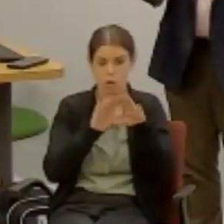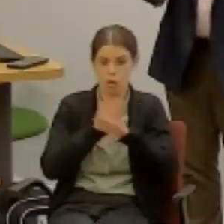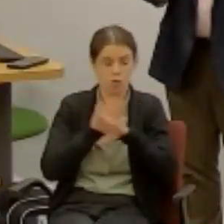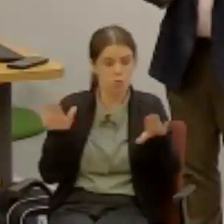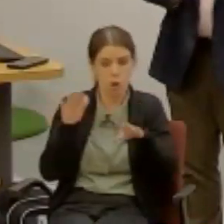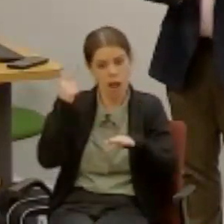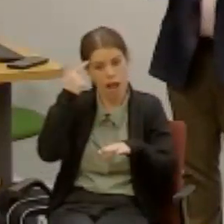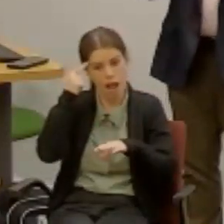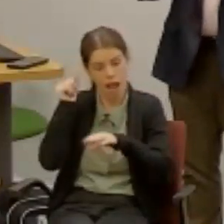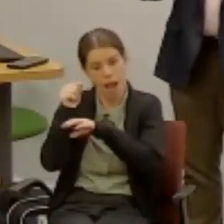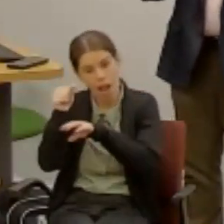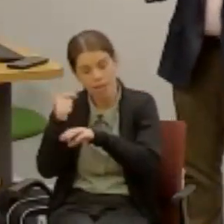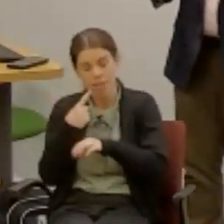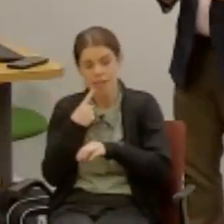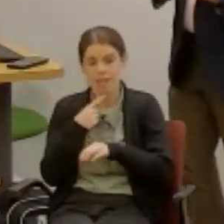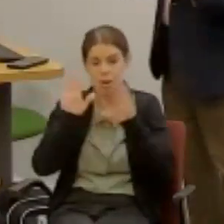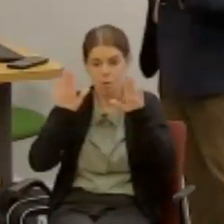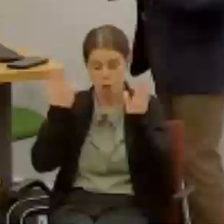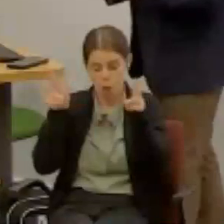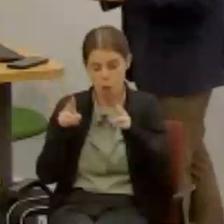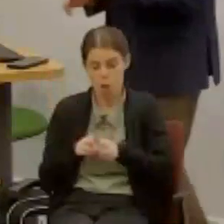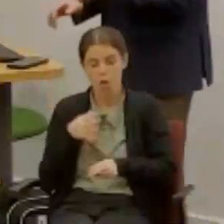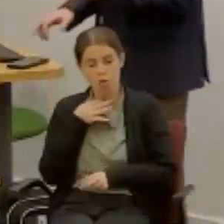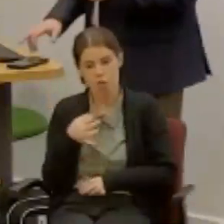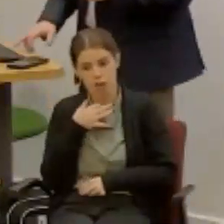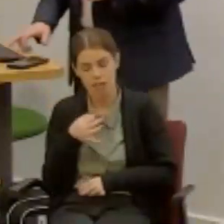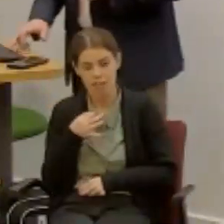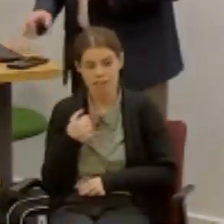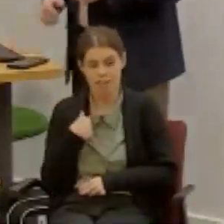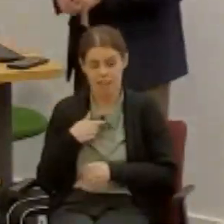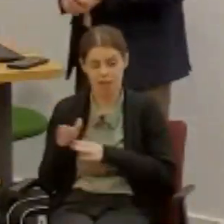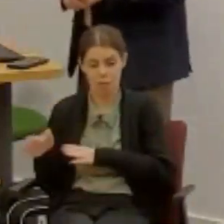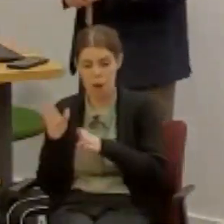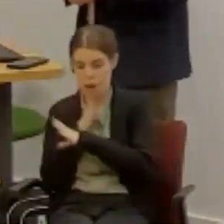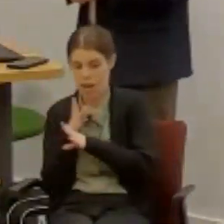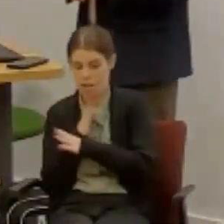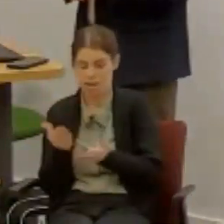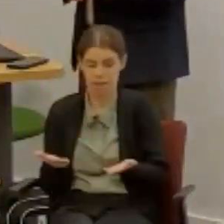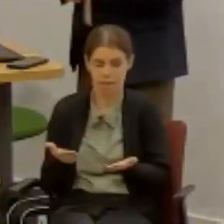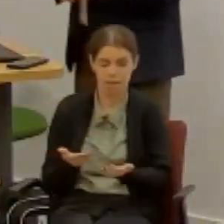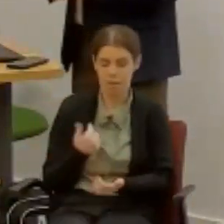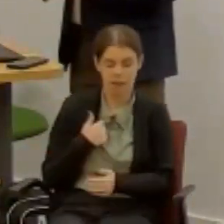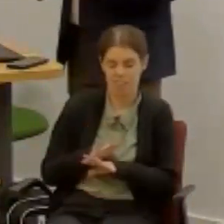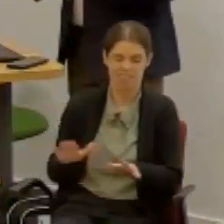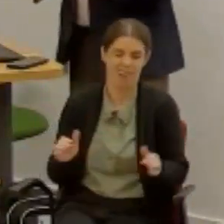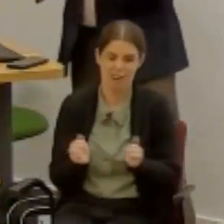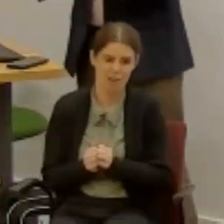it, so it was a little risk march anyway could have hidden them and other thing is that we